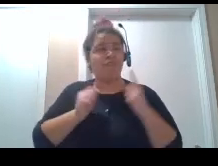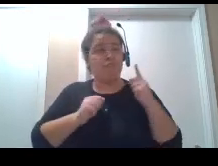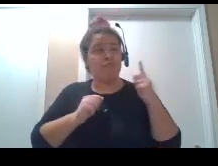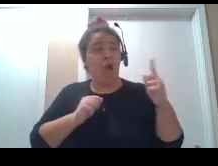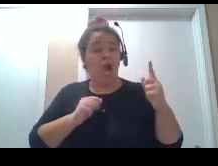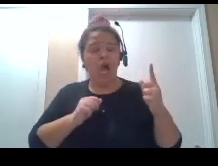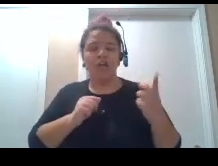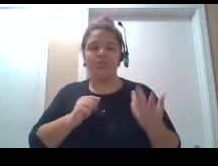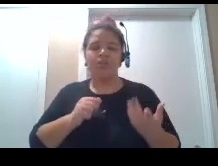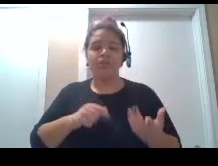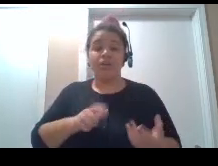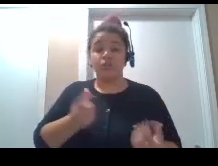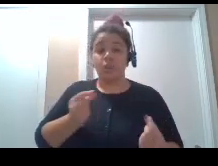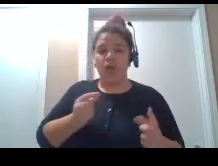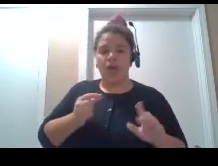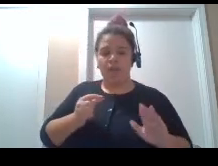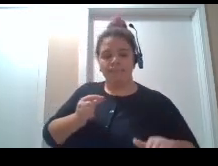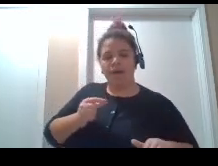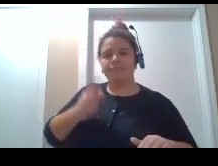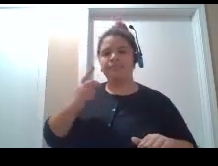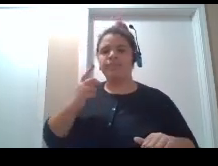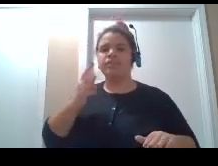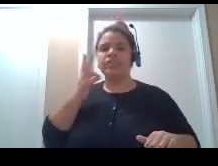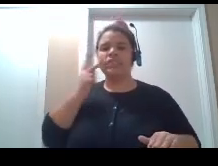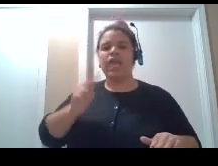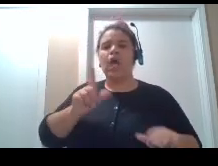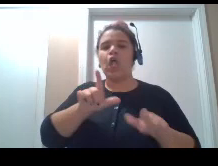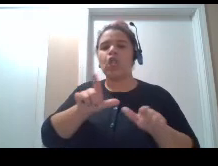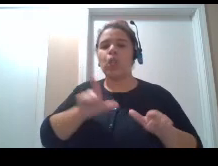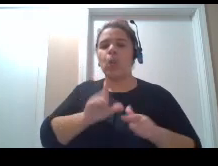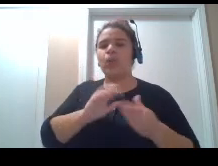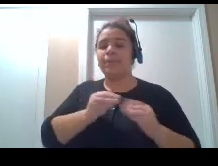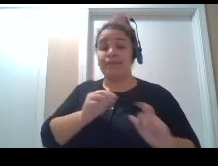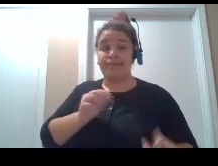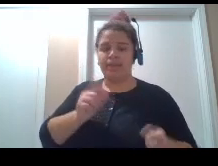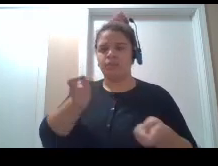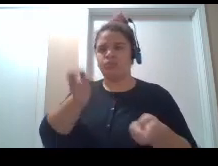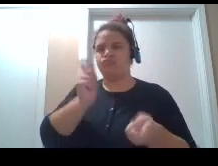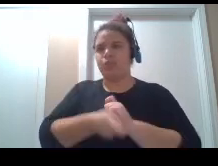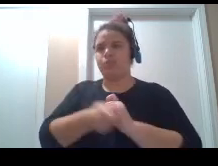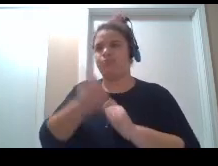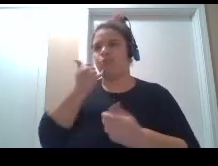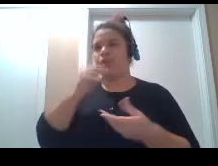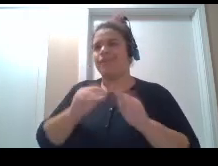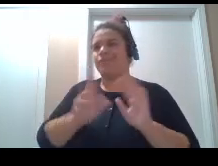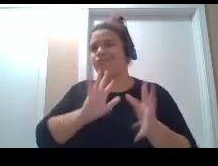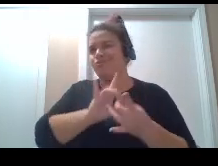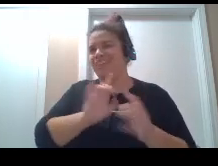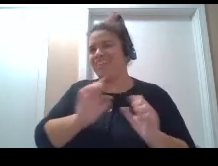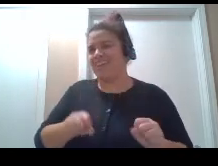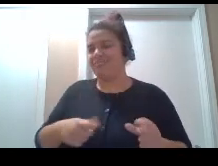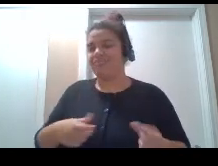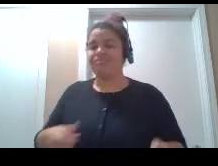to find one that is. And also, remember OOD will have staff available to help with any